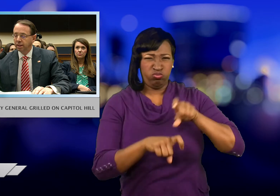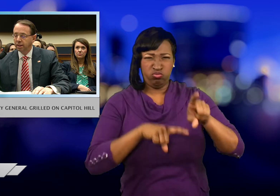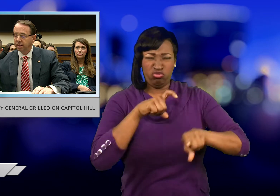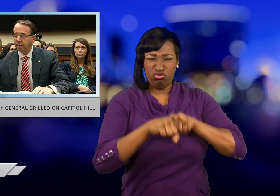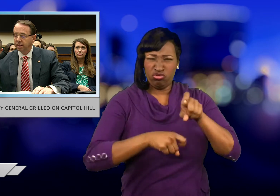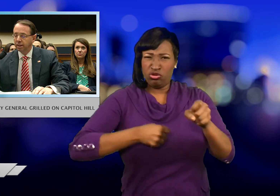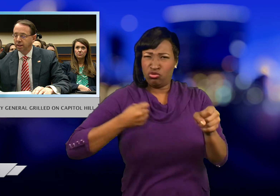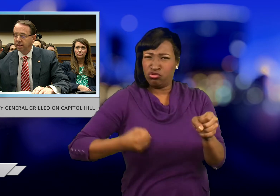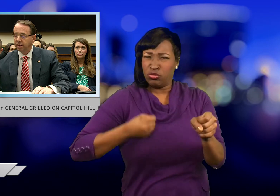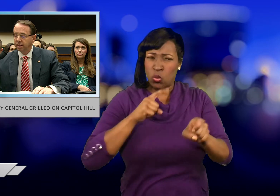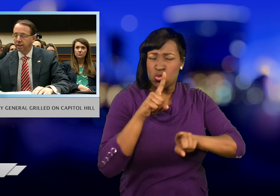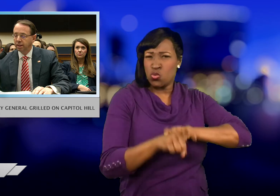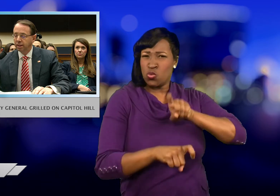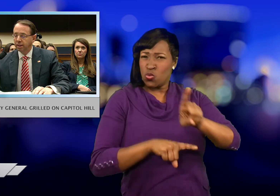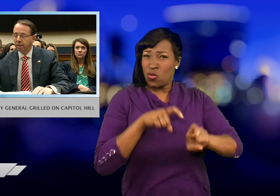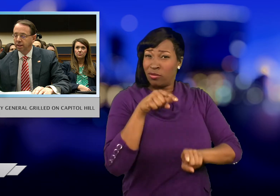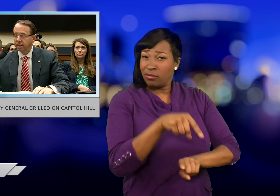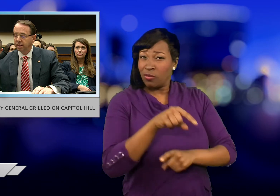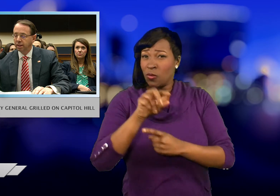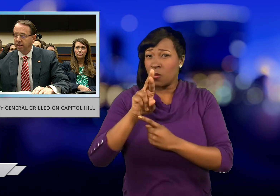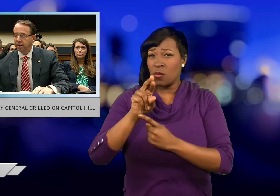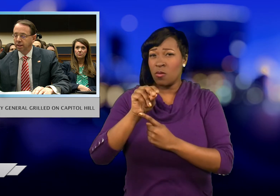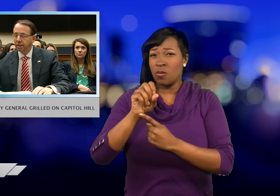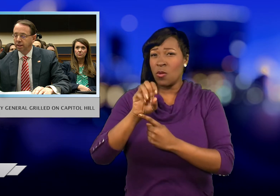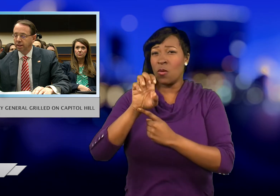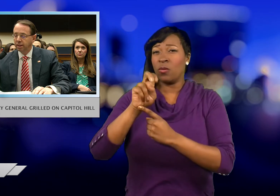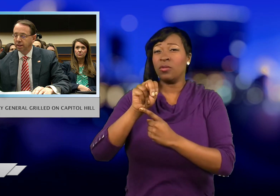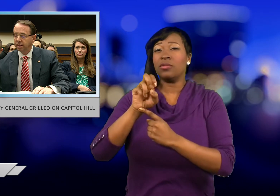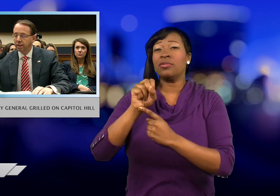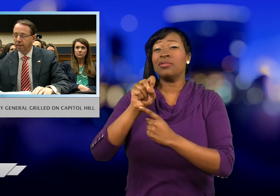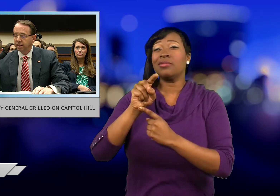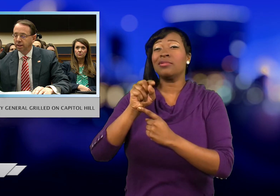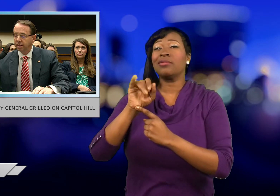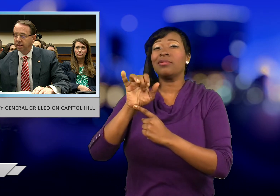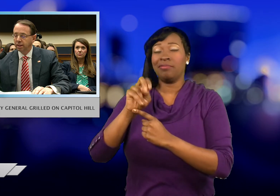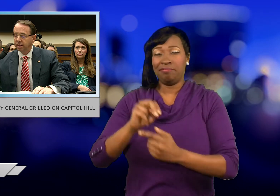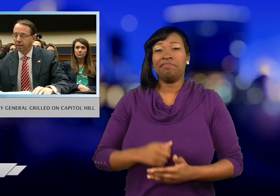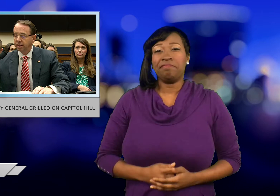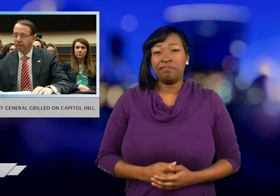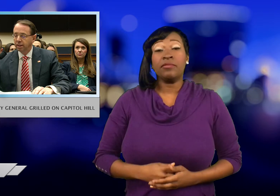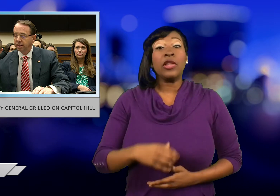grilled for hours on Capitol Hill today by the House Judiciary Committee.